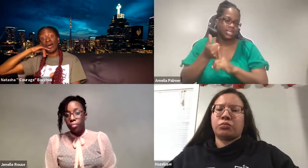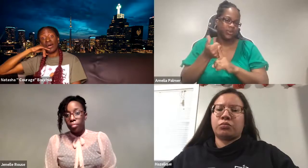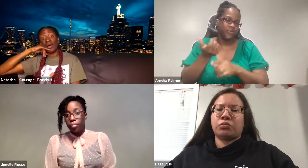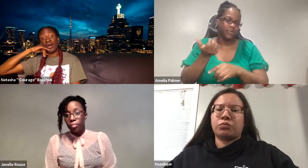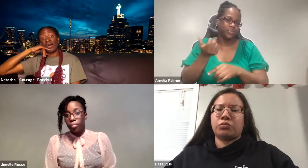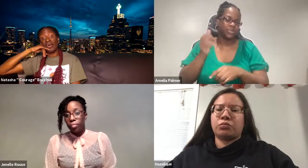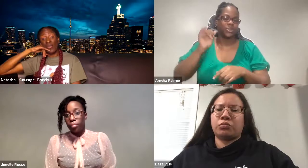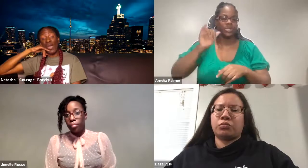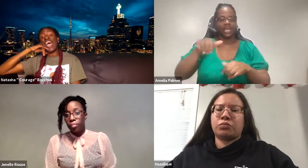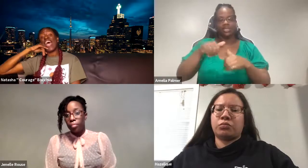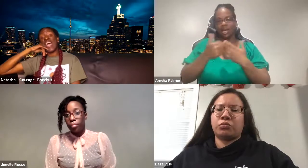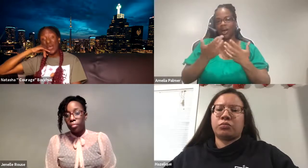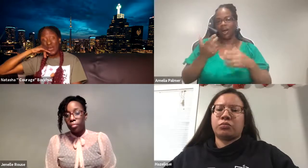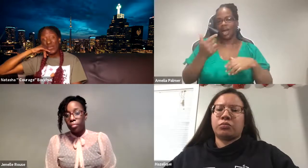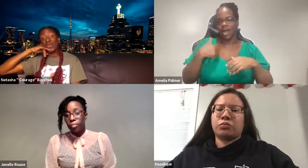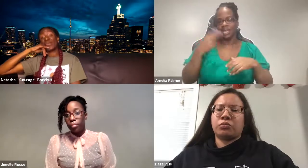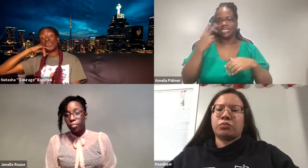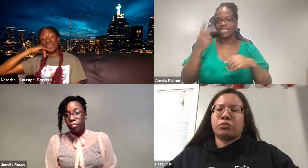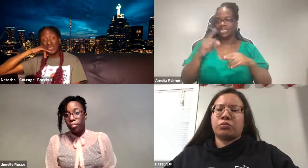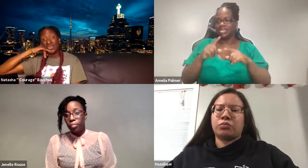just because you don't understand it doesn't mean that it isn't a language